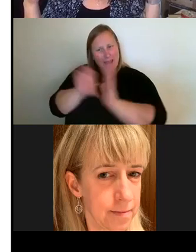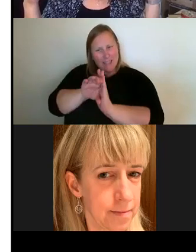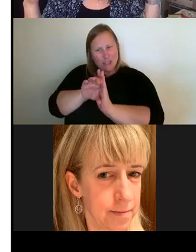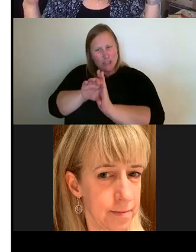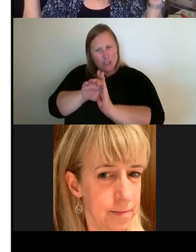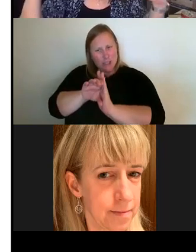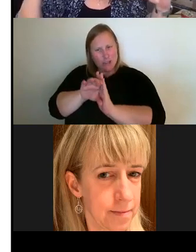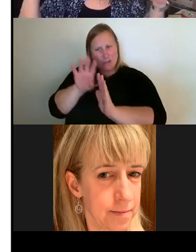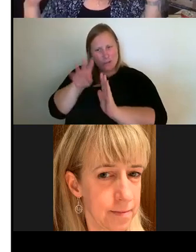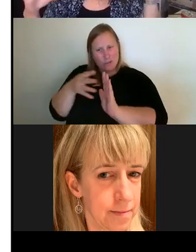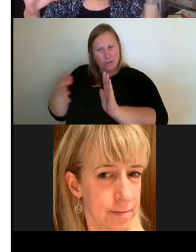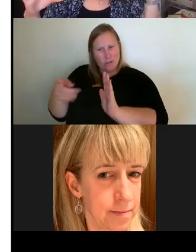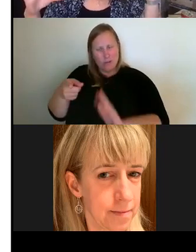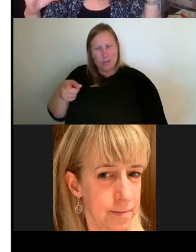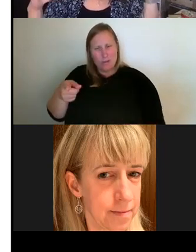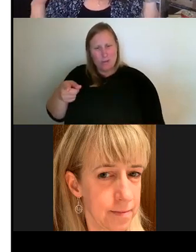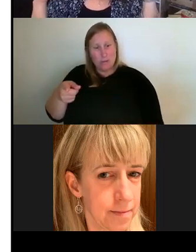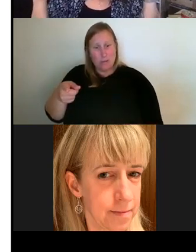You never know who will prefer which.